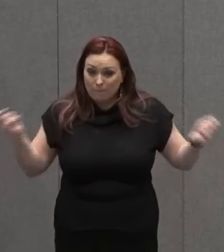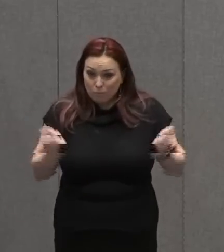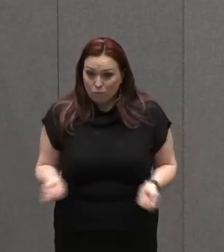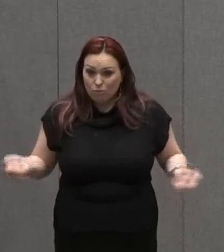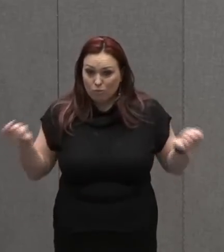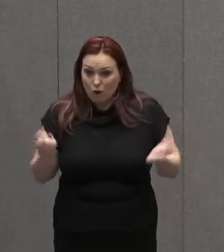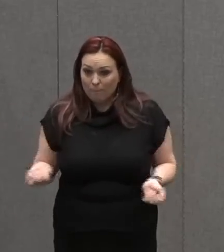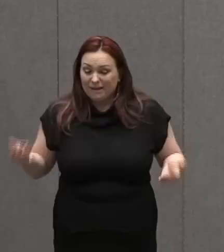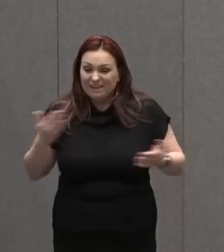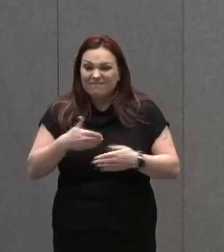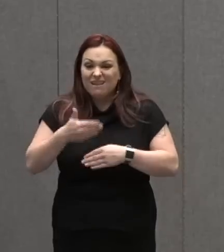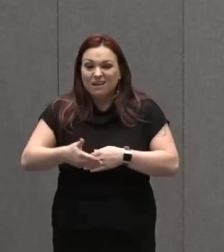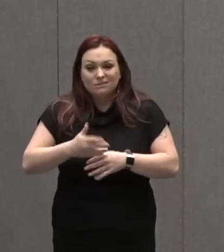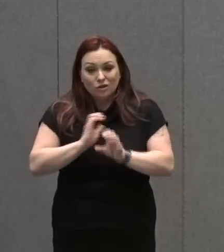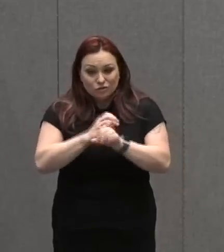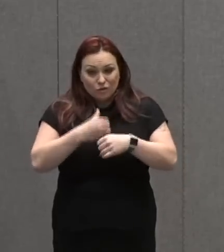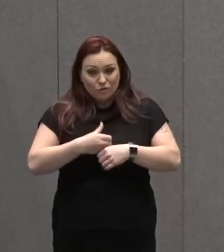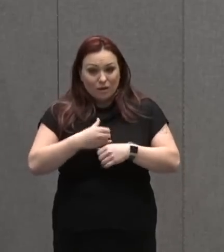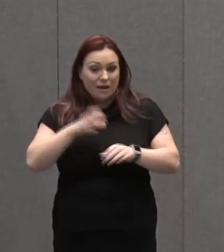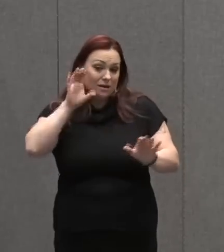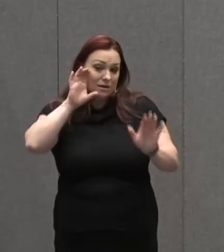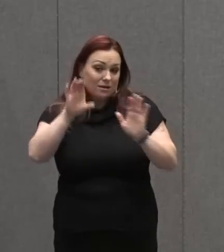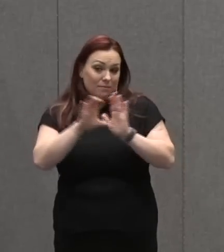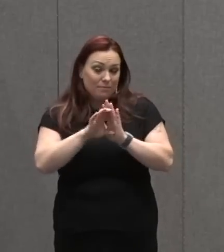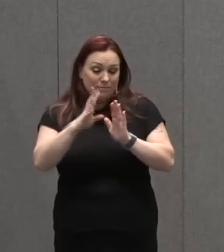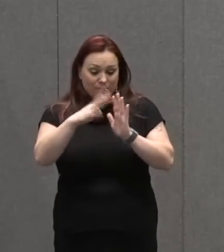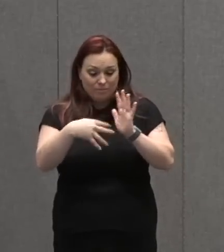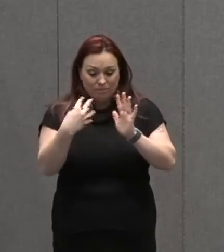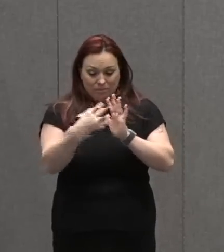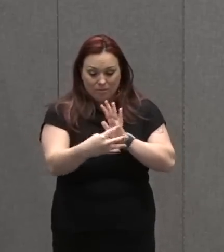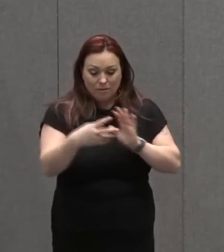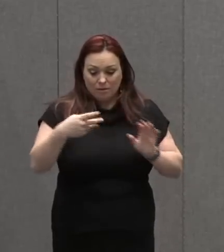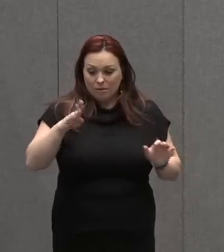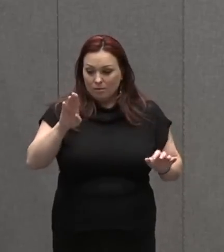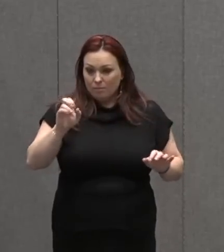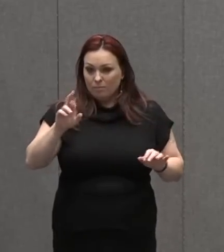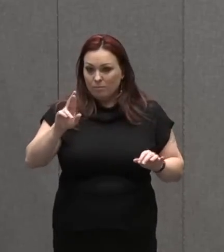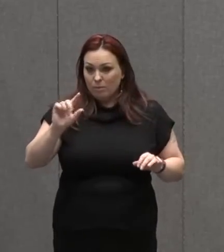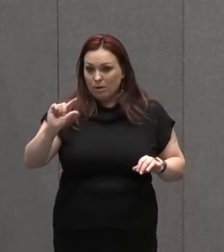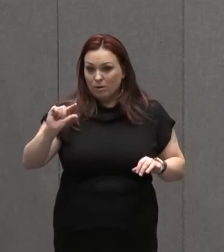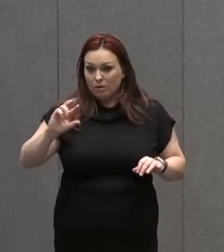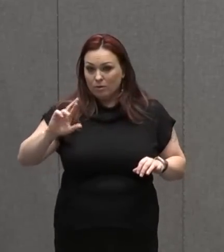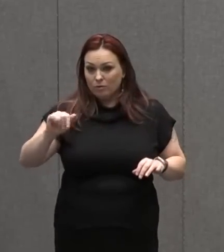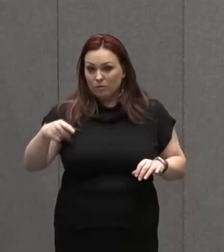So, create a bar graph about something going on where you are. I did it about the weather.